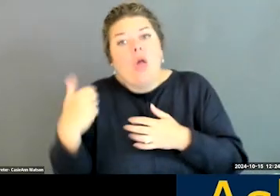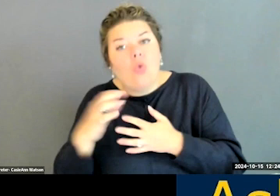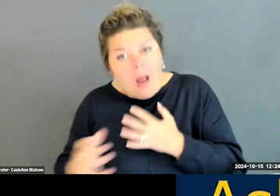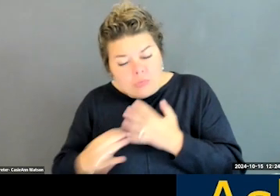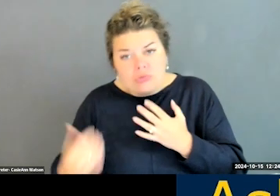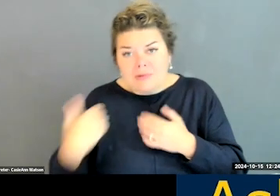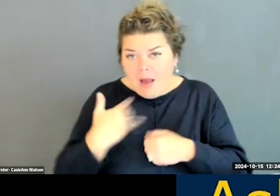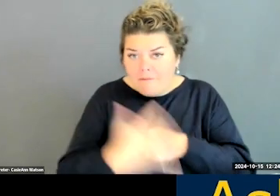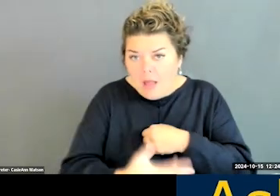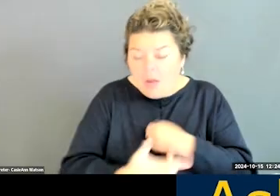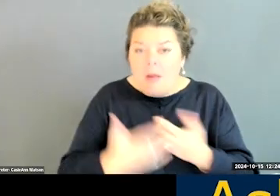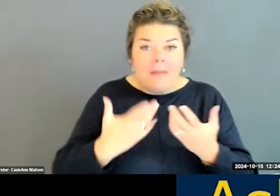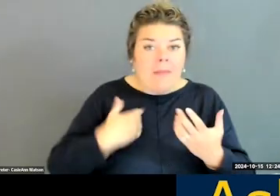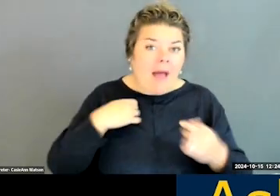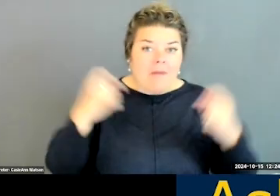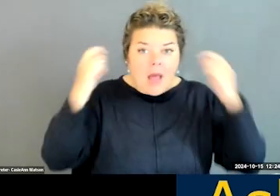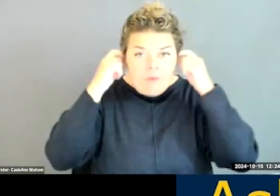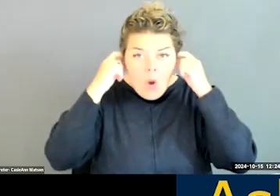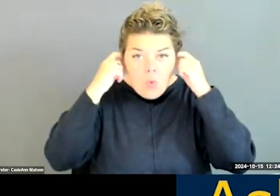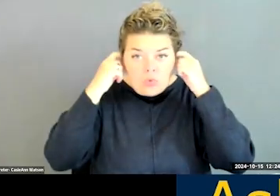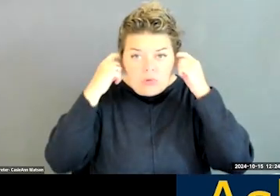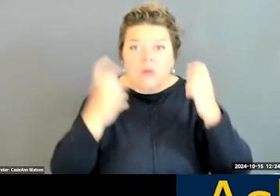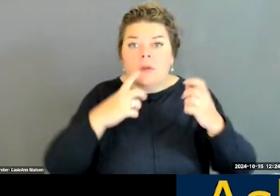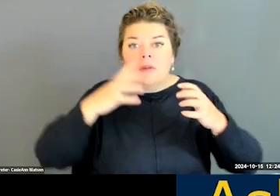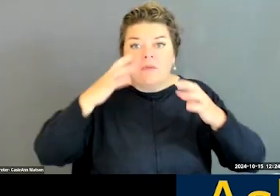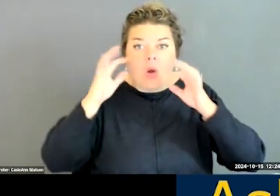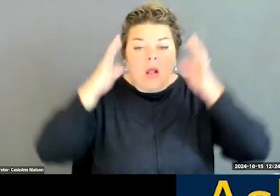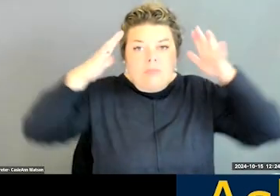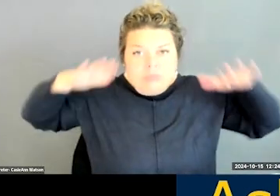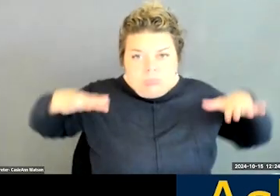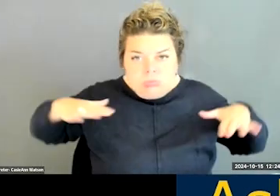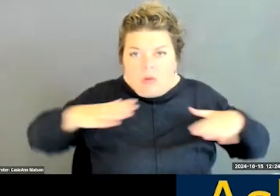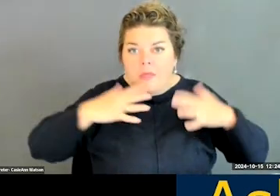like using noise-reducing headphones instead. And if you don't know what you need